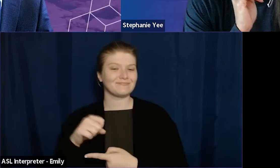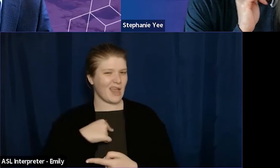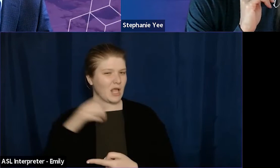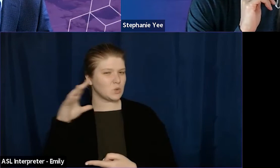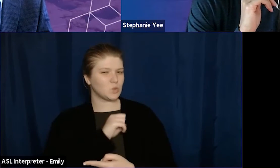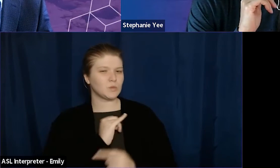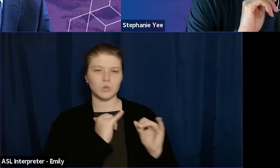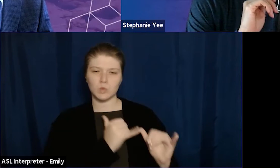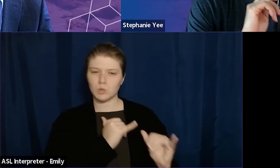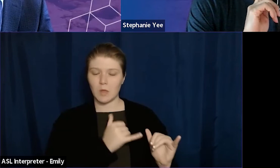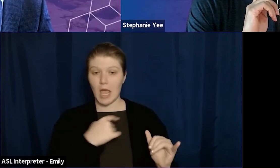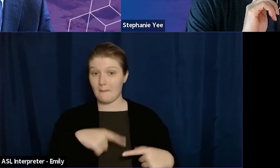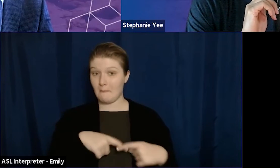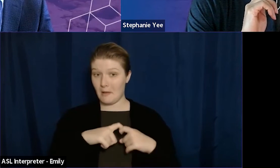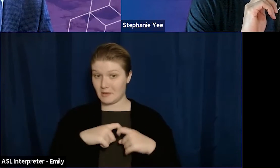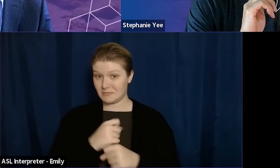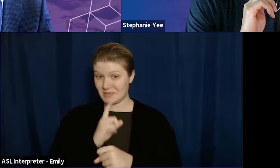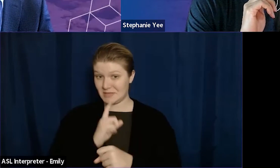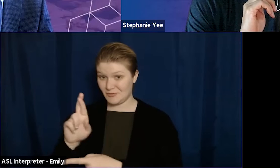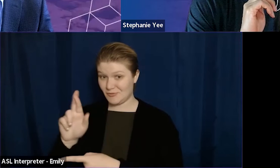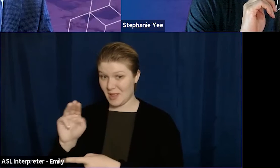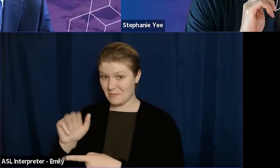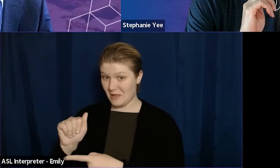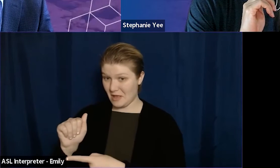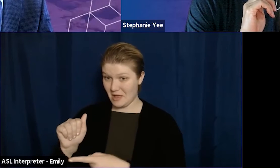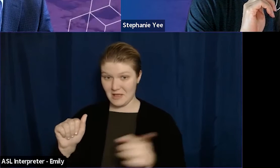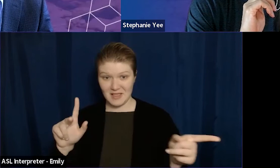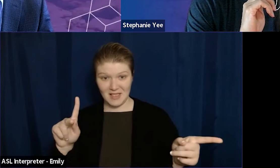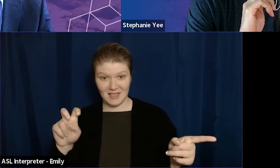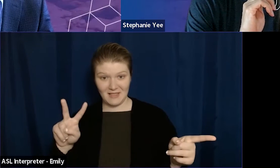I am pausing to see if Rahma or Kevin know the answer to this.